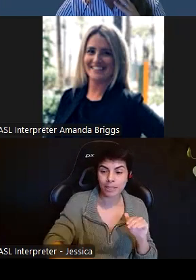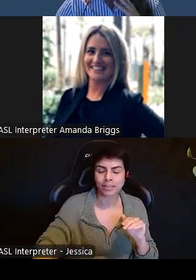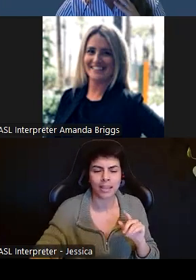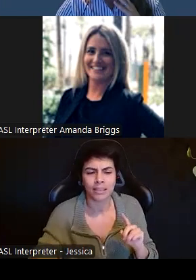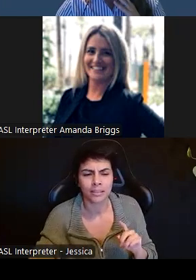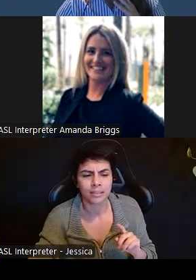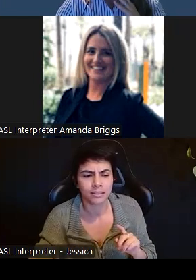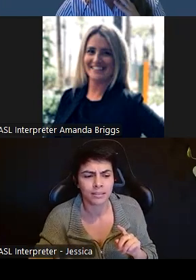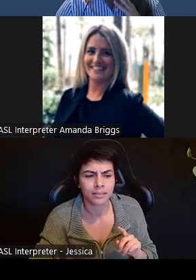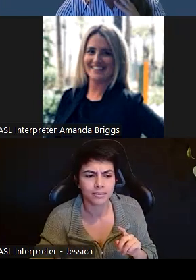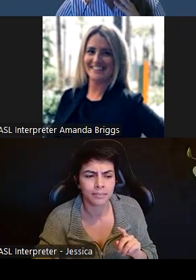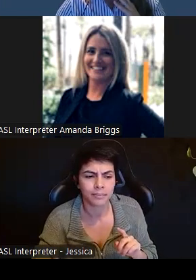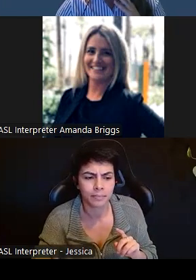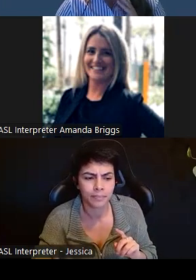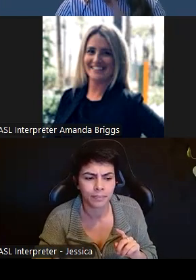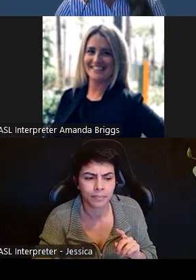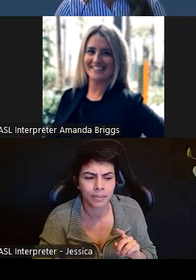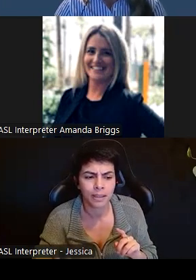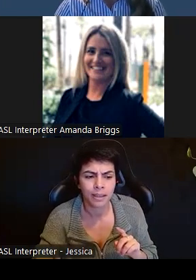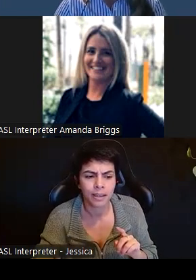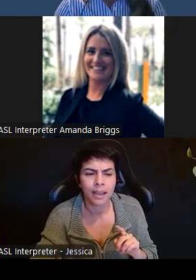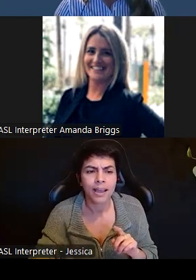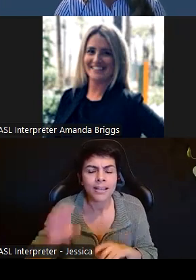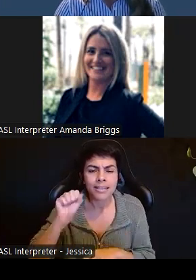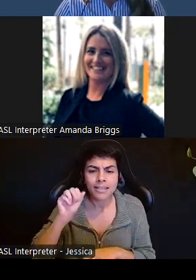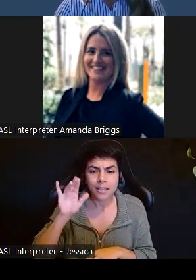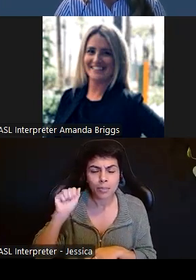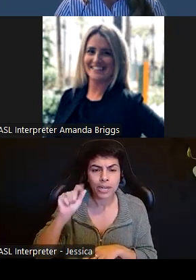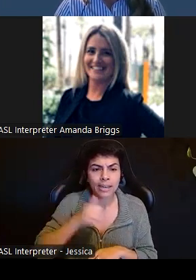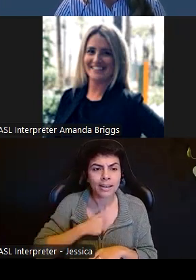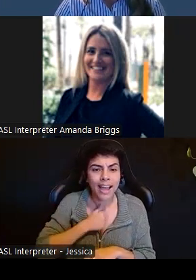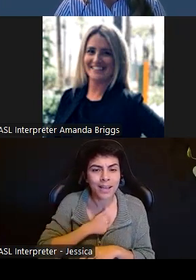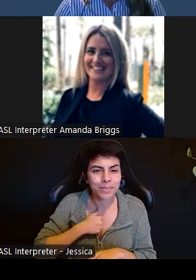And if you go above the asset limit, you will no longer get Medi-Cal